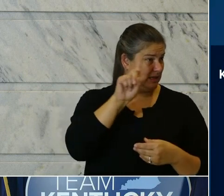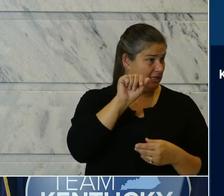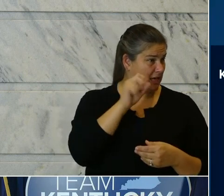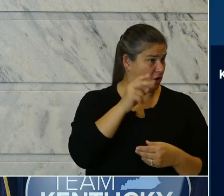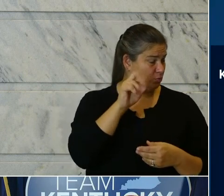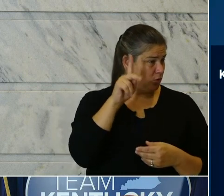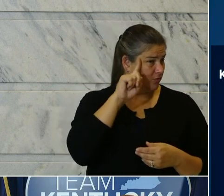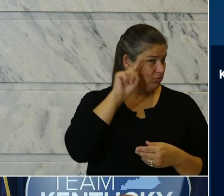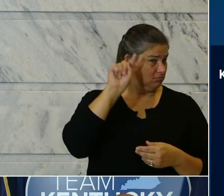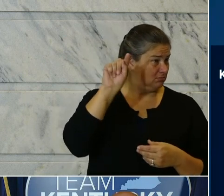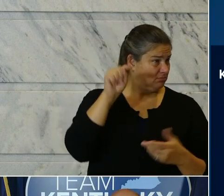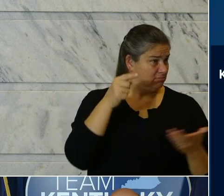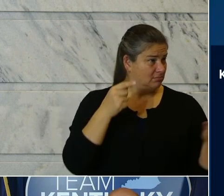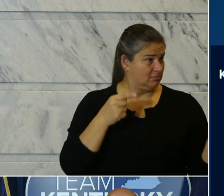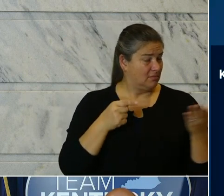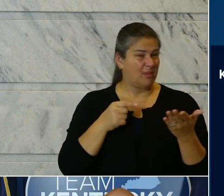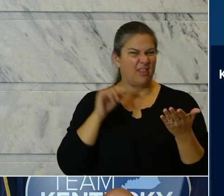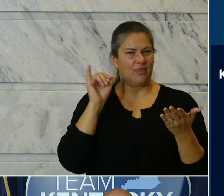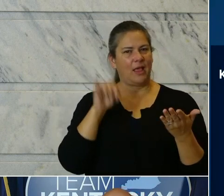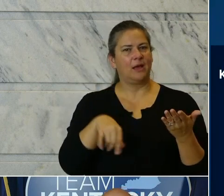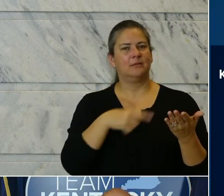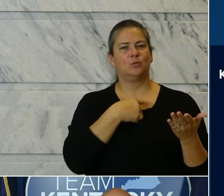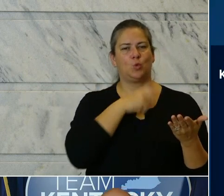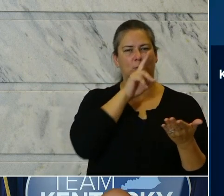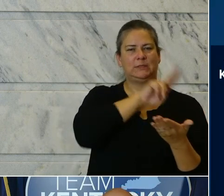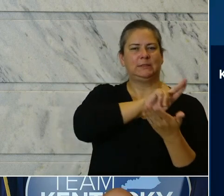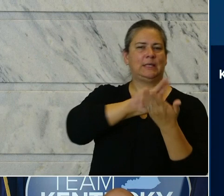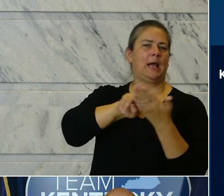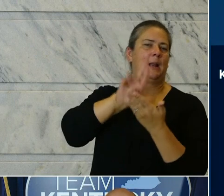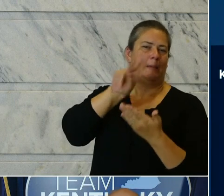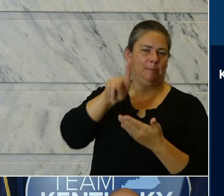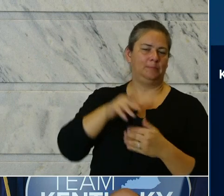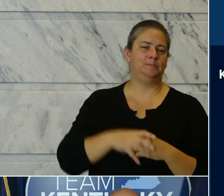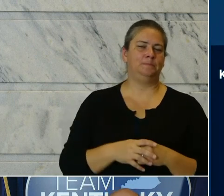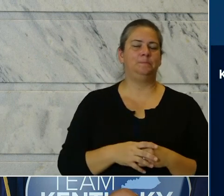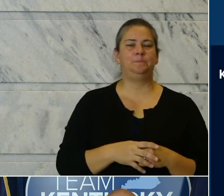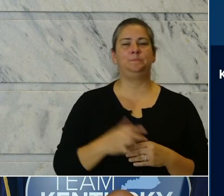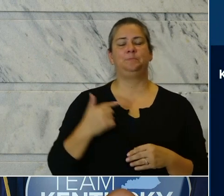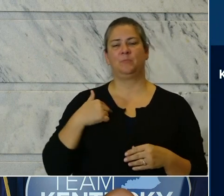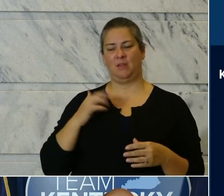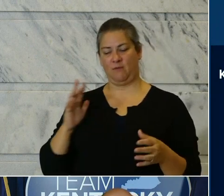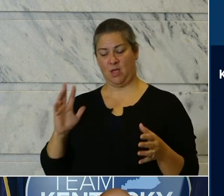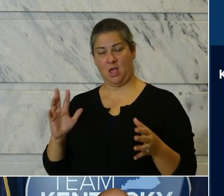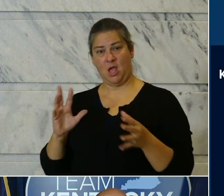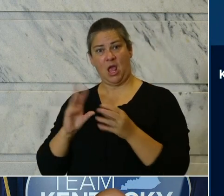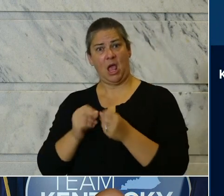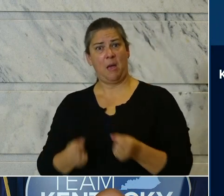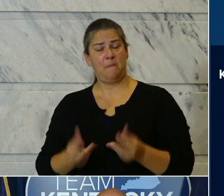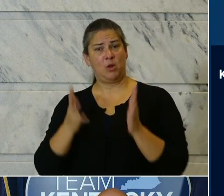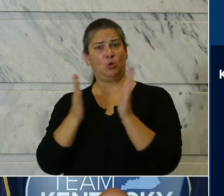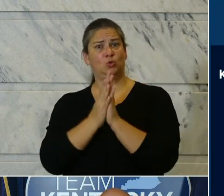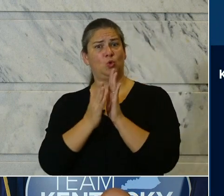CAN GET YOU IN THERE. AND THEN. WE HAVE. ONE THOUSAND FOUR HUNDRED AND FIFTY SUPPORT